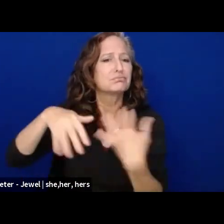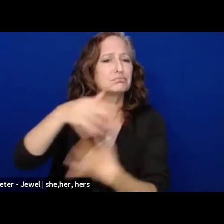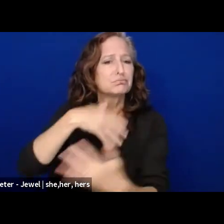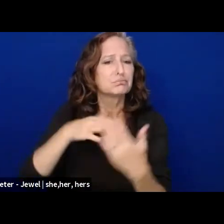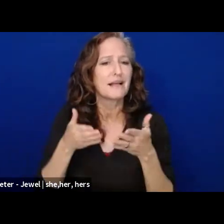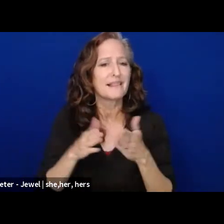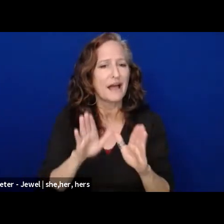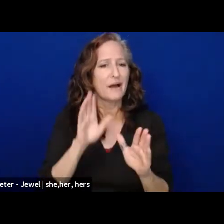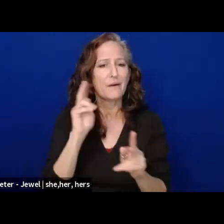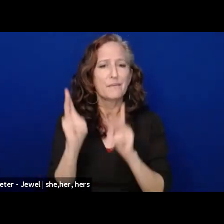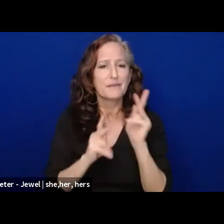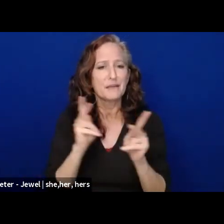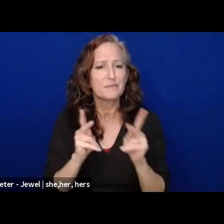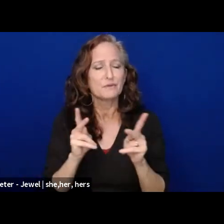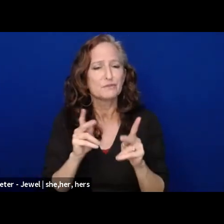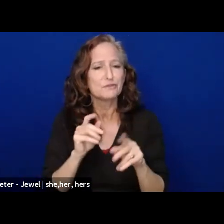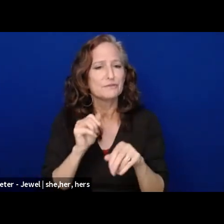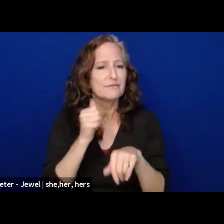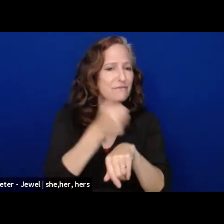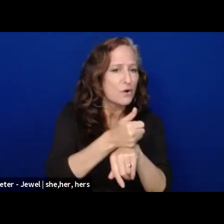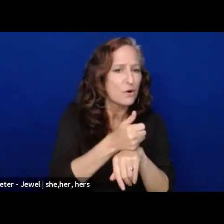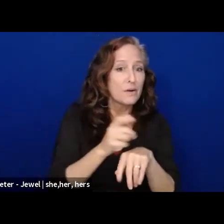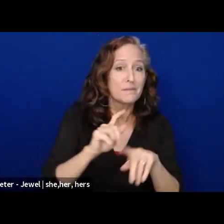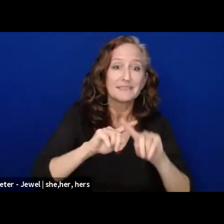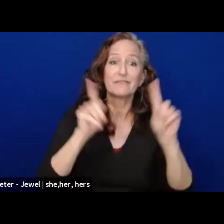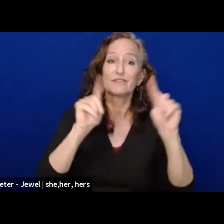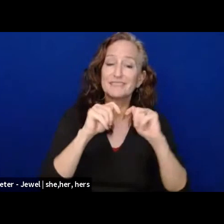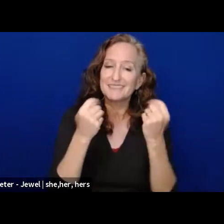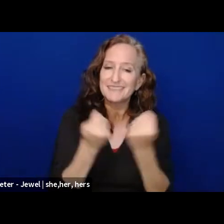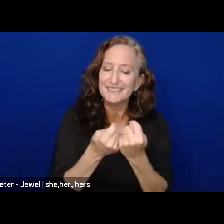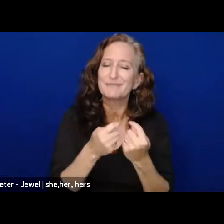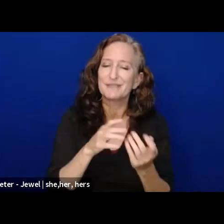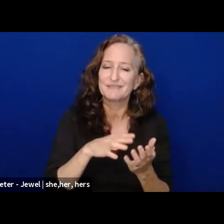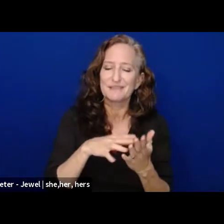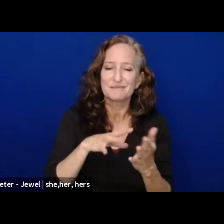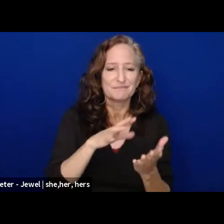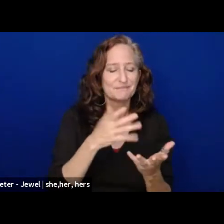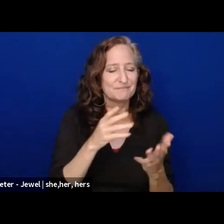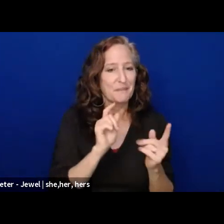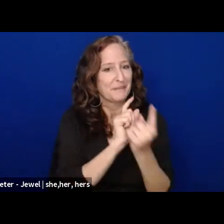people to form other teams and get to know each other across the organization a bit more?